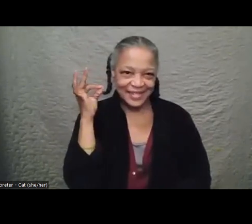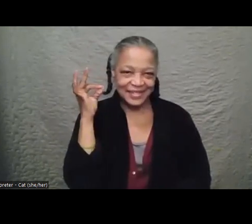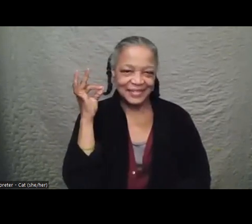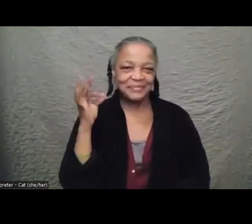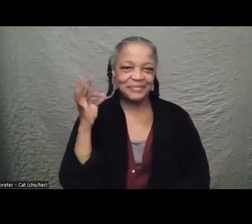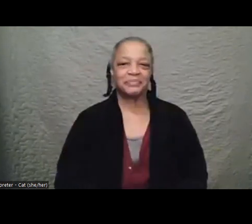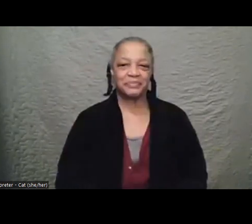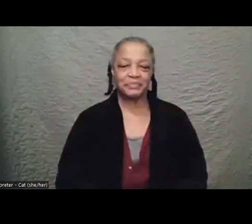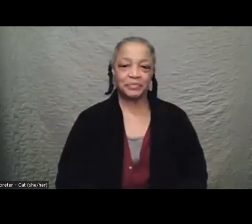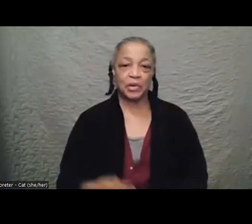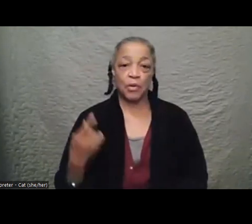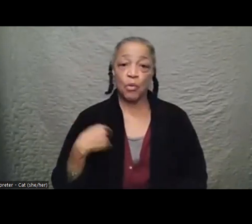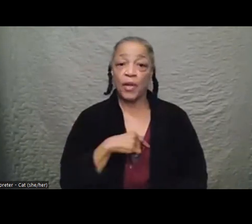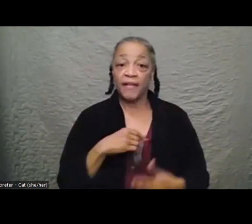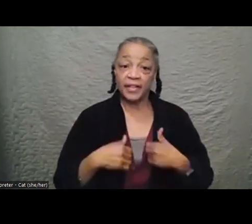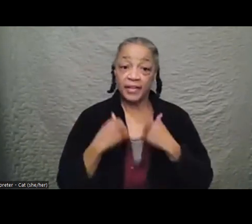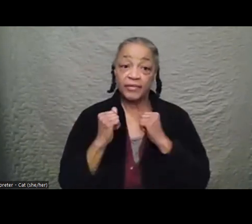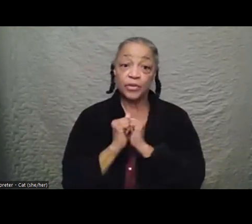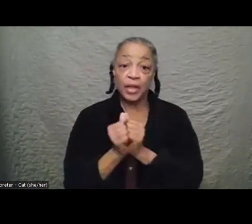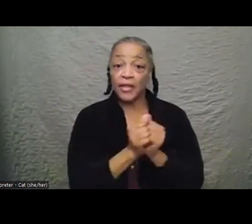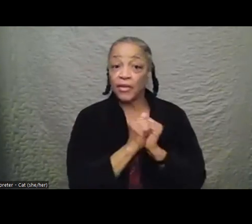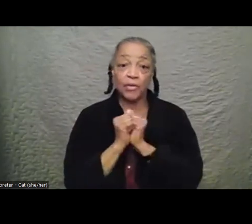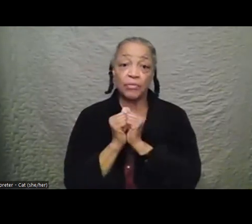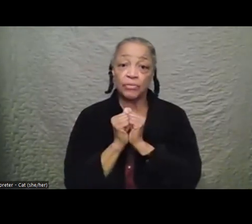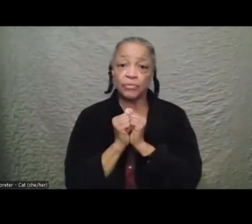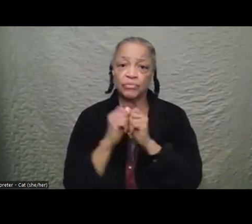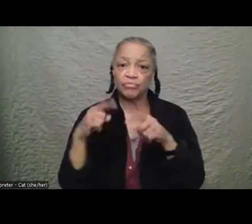We have lived like this coming up on 14 years.